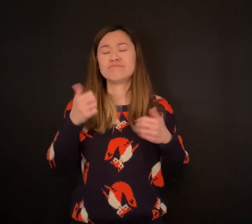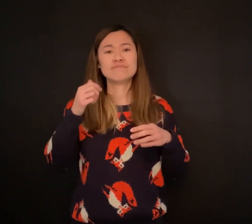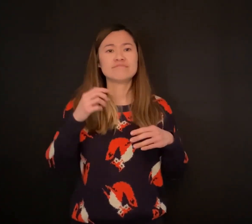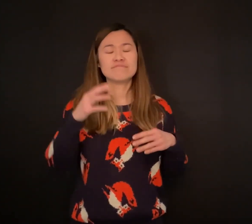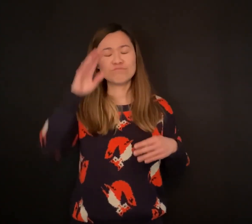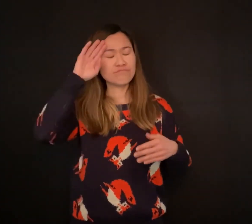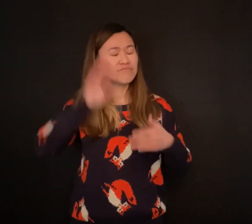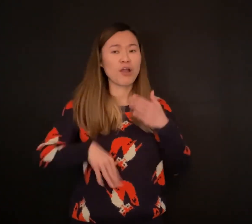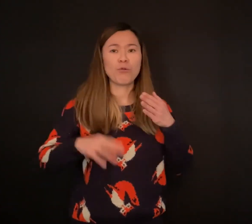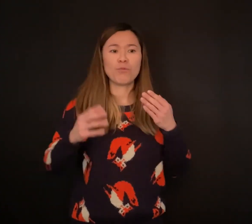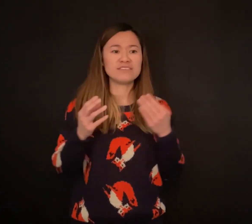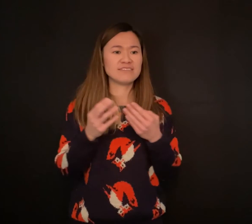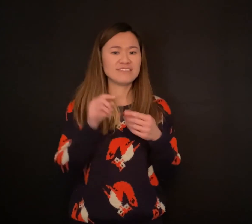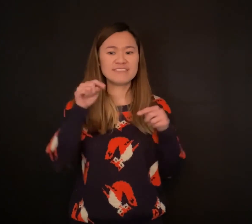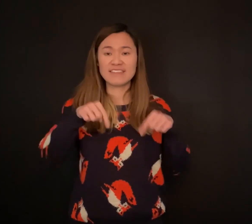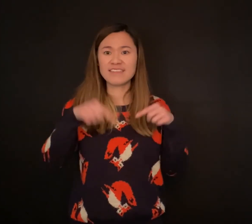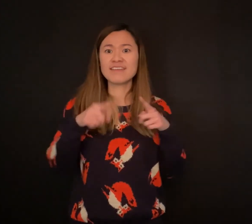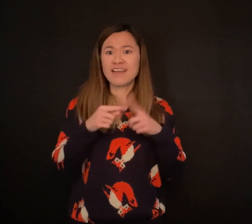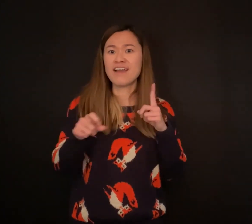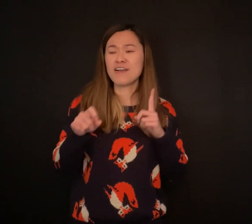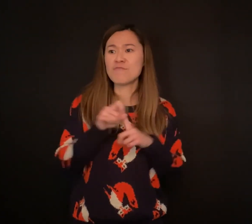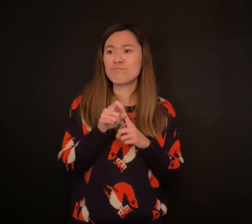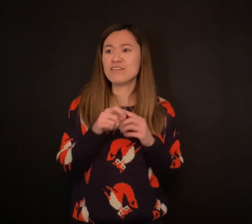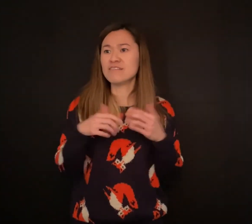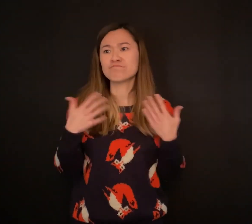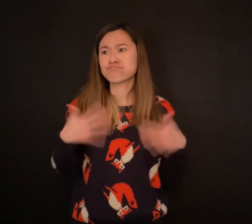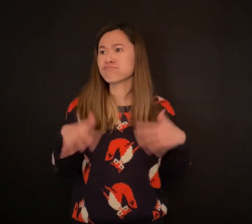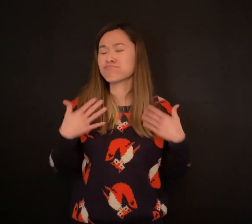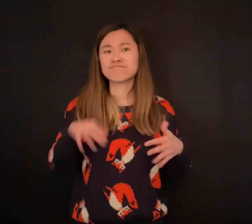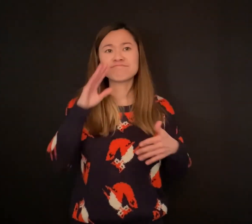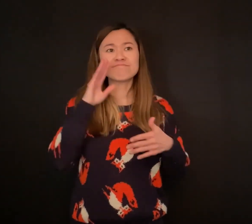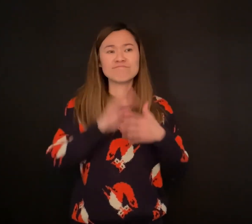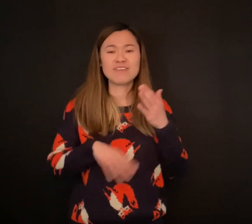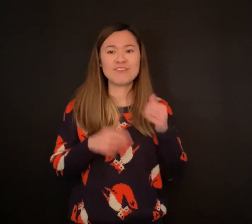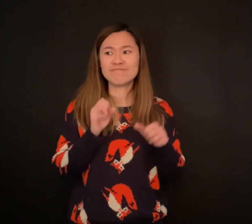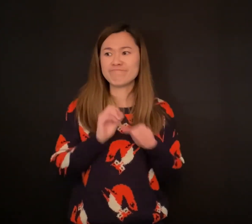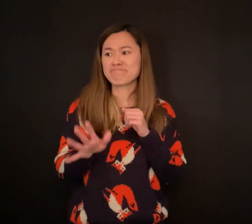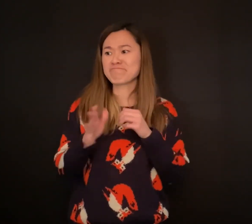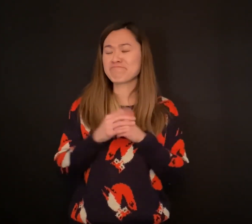was a terrific experience. Making this episode was amazing and so inspiring!